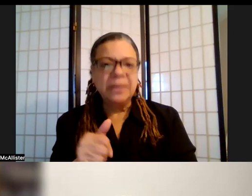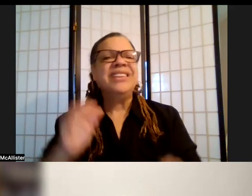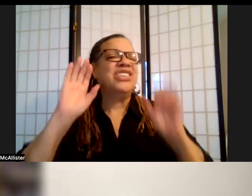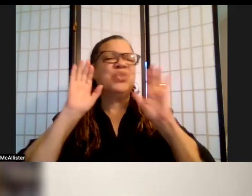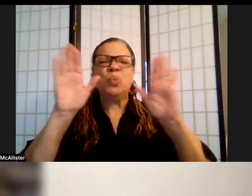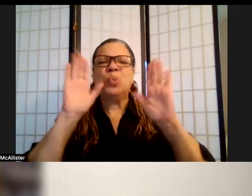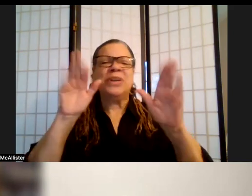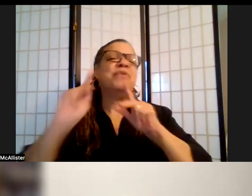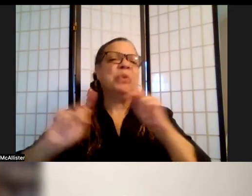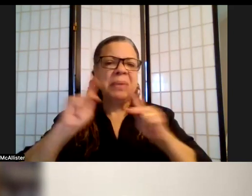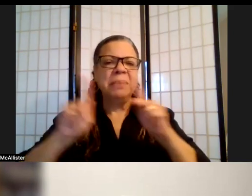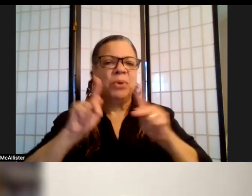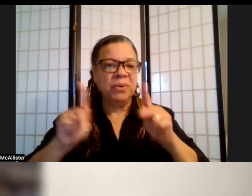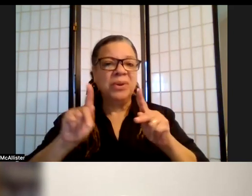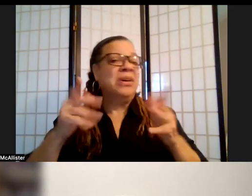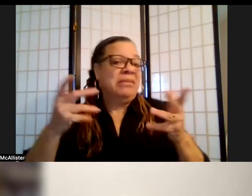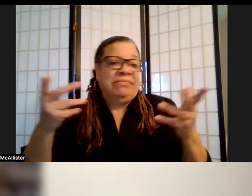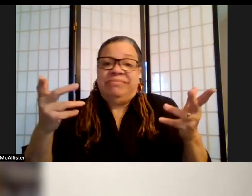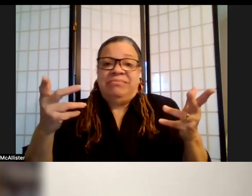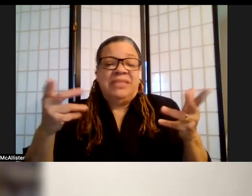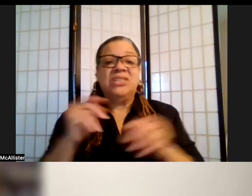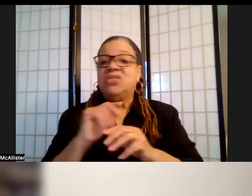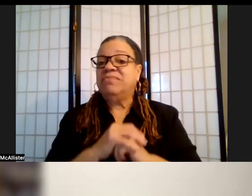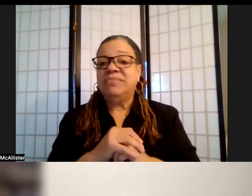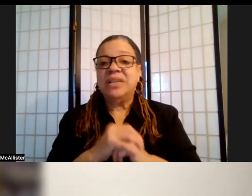they're just exceptional human beings, in, in small labs in Pakistan